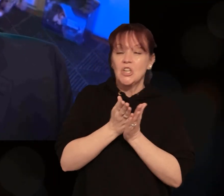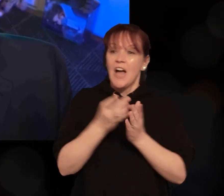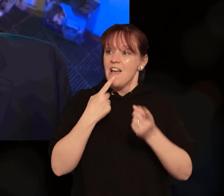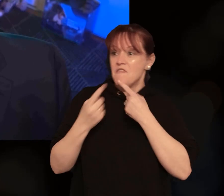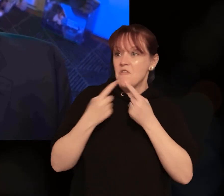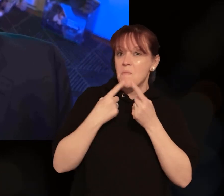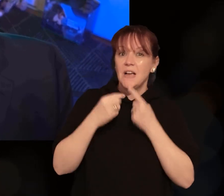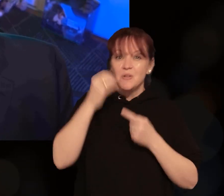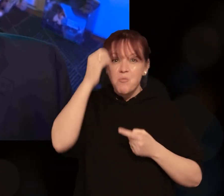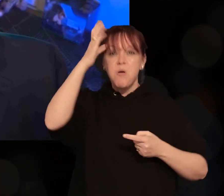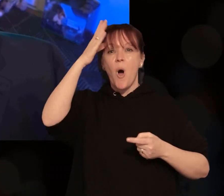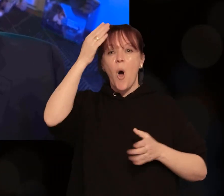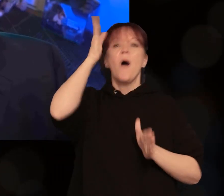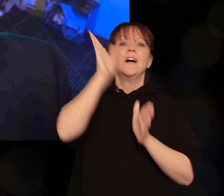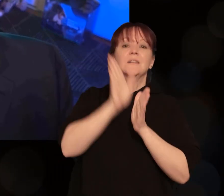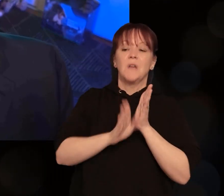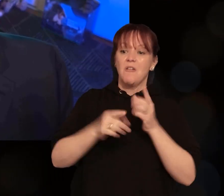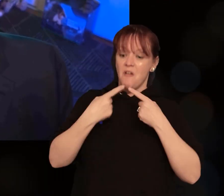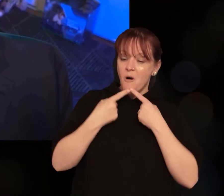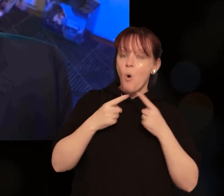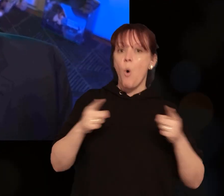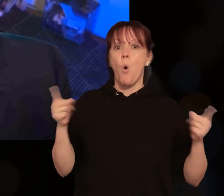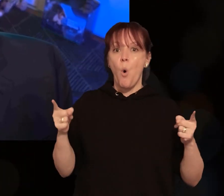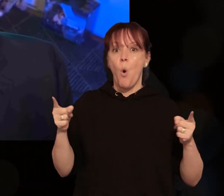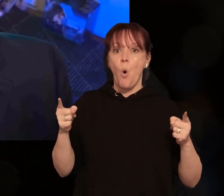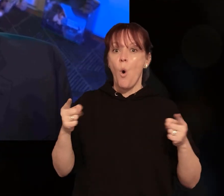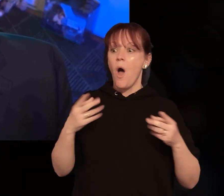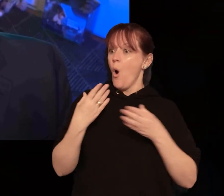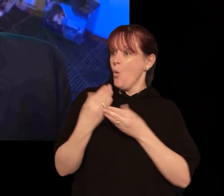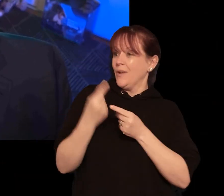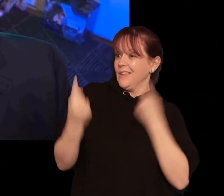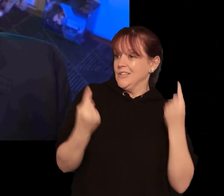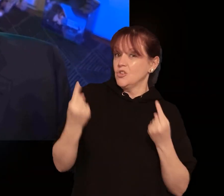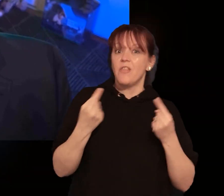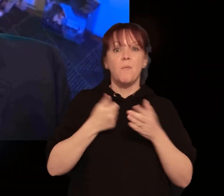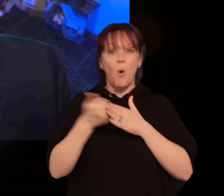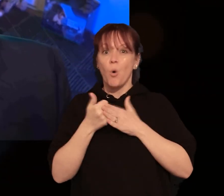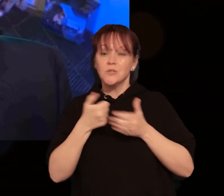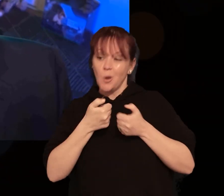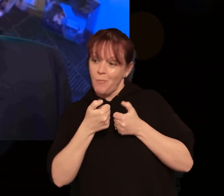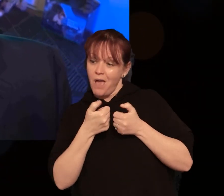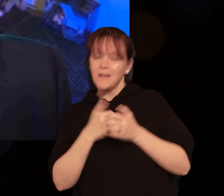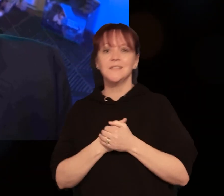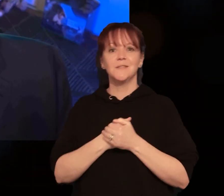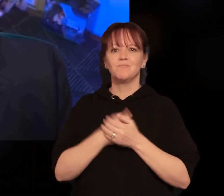sharing with each other and also sharing with players. To present this award we are happy to welcome back